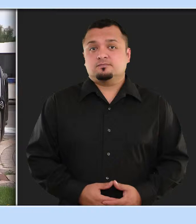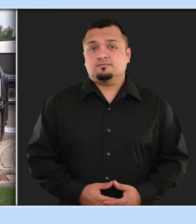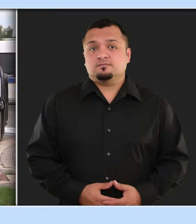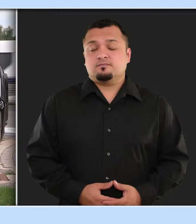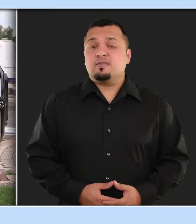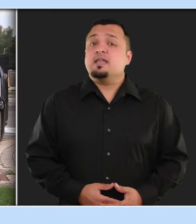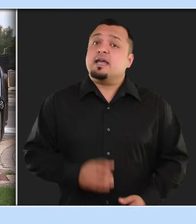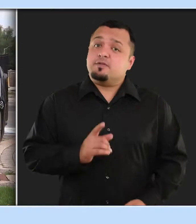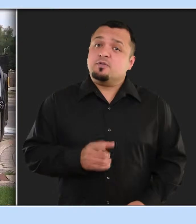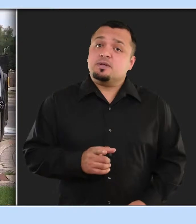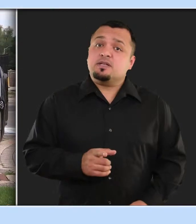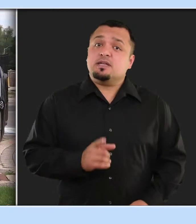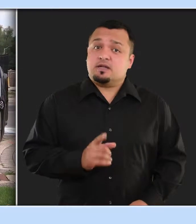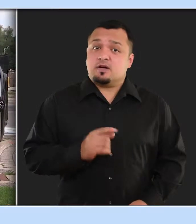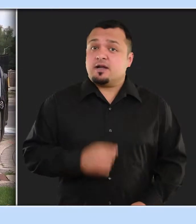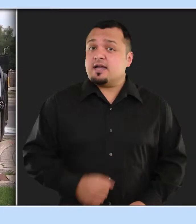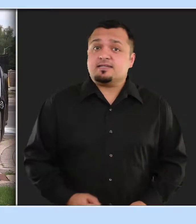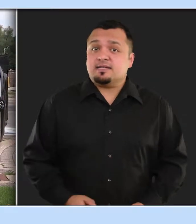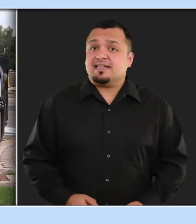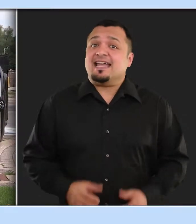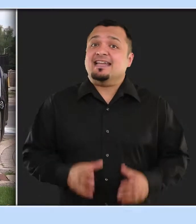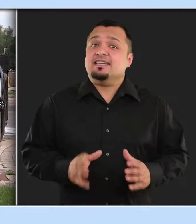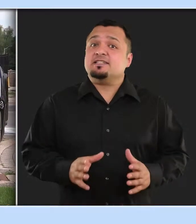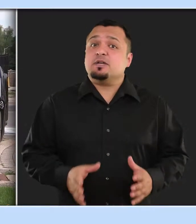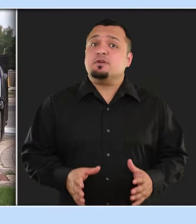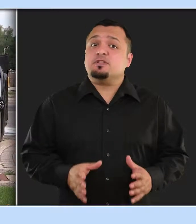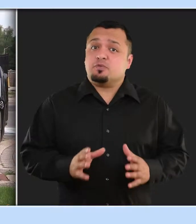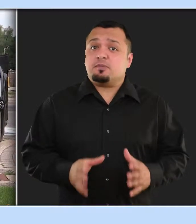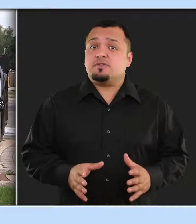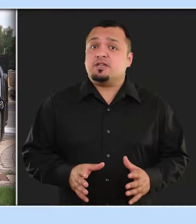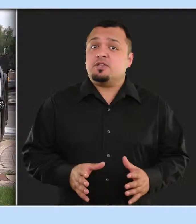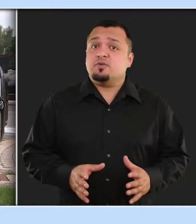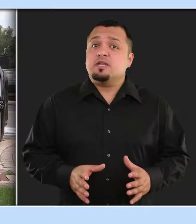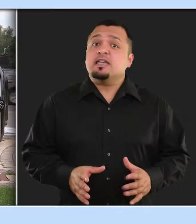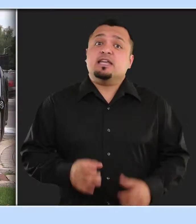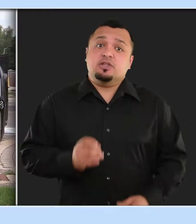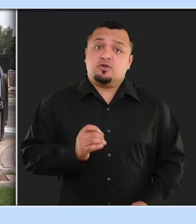have you been in a car accident and need someone to represent you in your